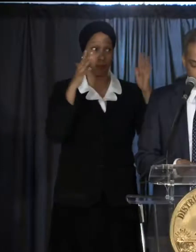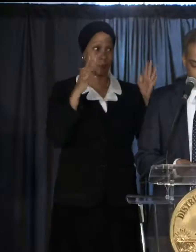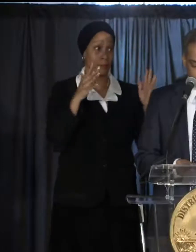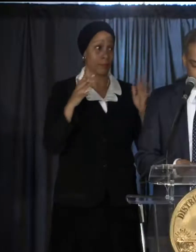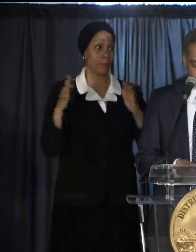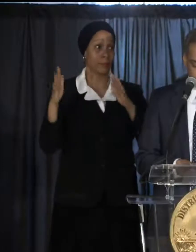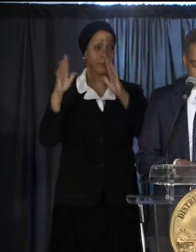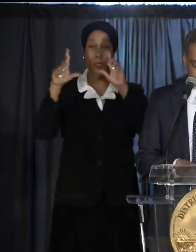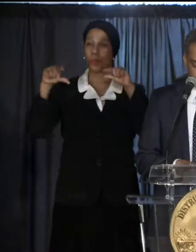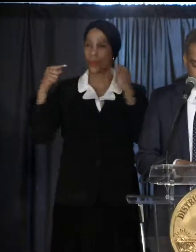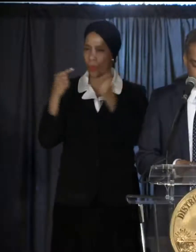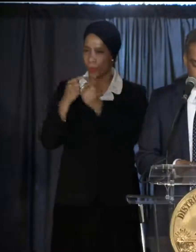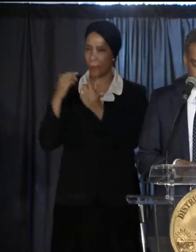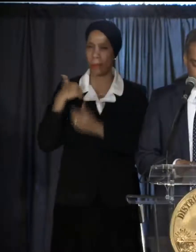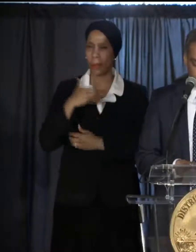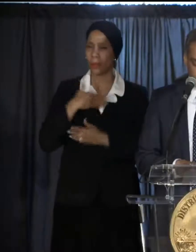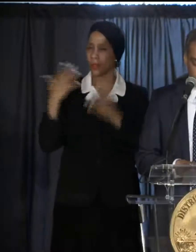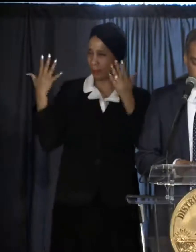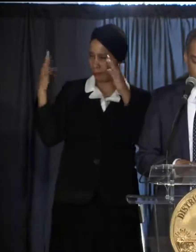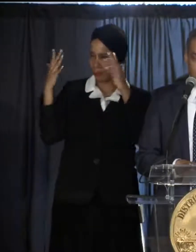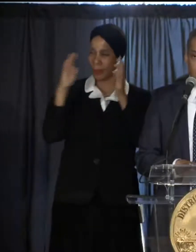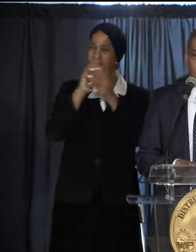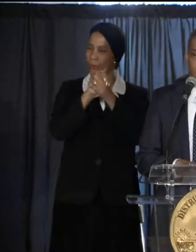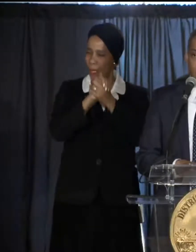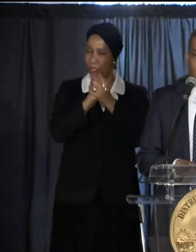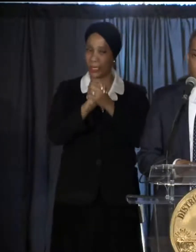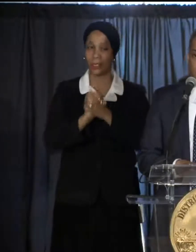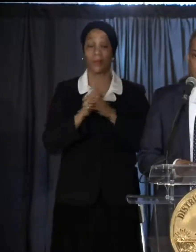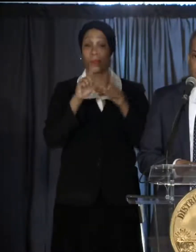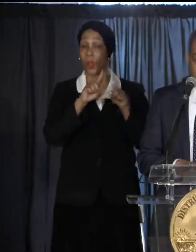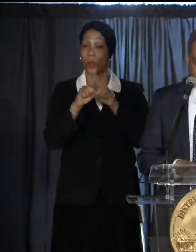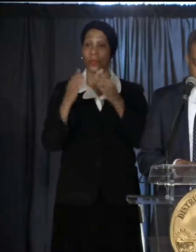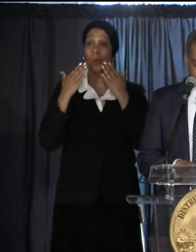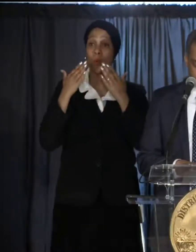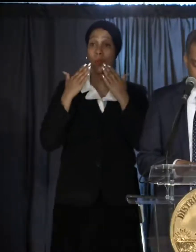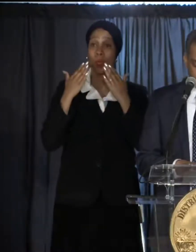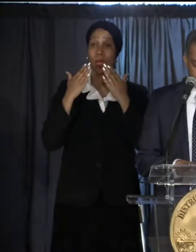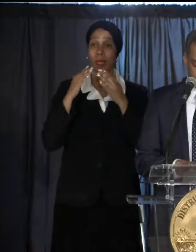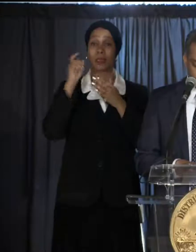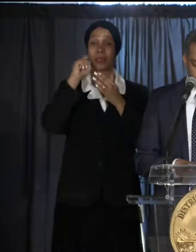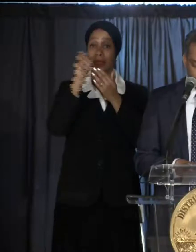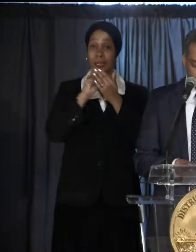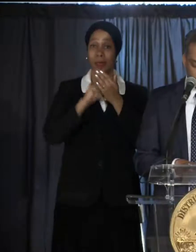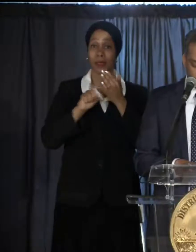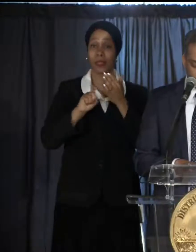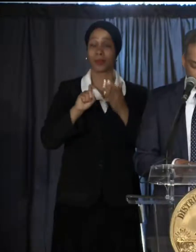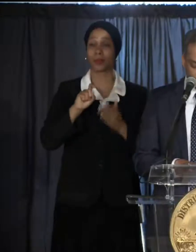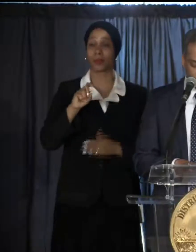AND ALSO THANK SECRETARY LAUREN VAUGHN FOR CHAIRING THE